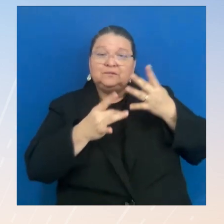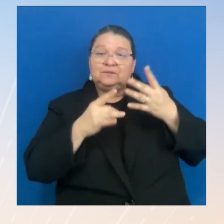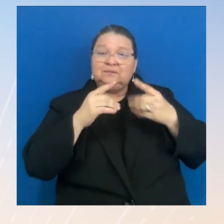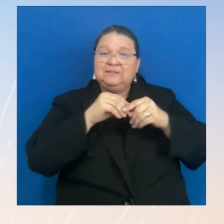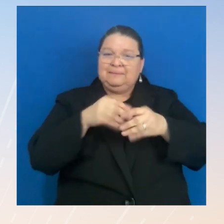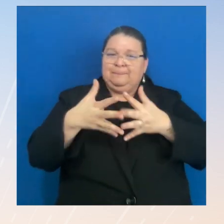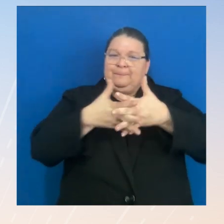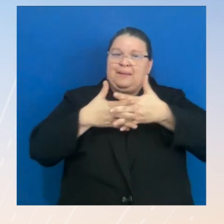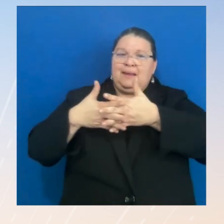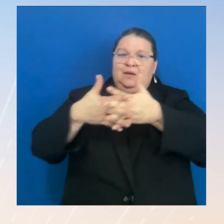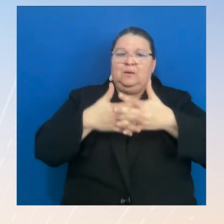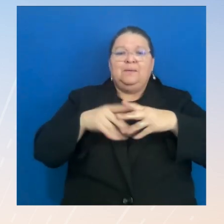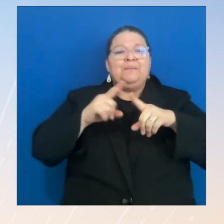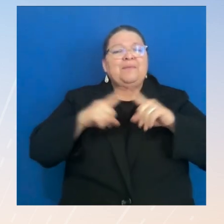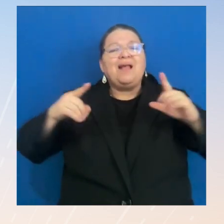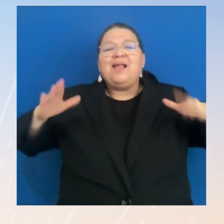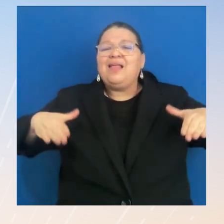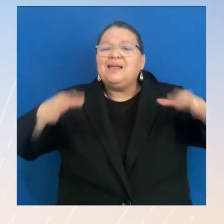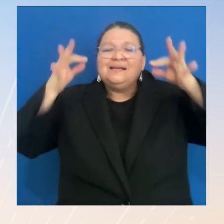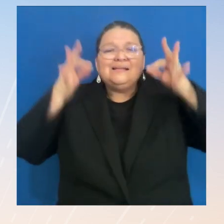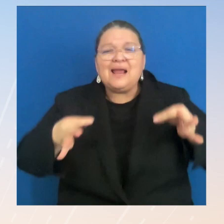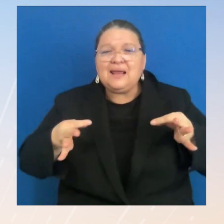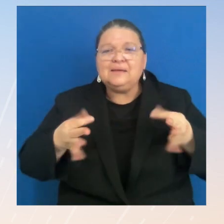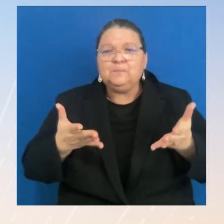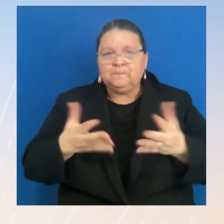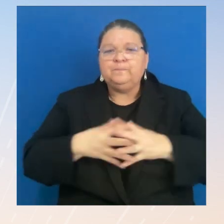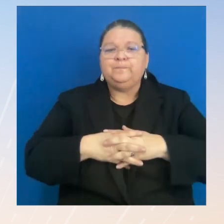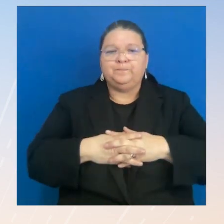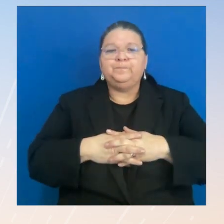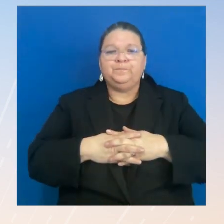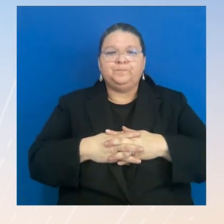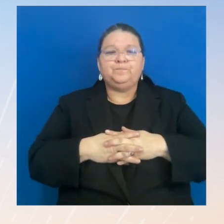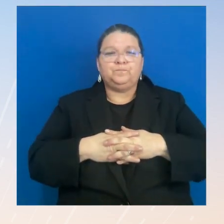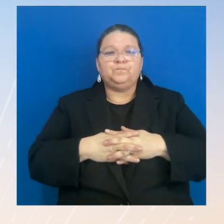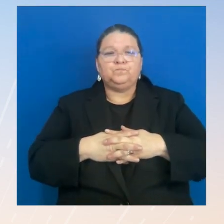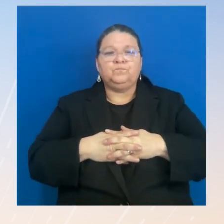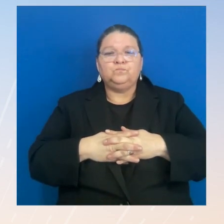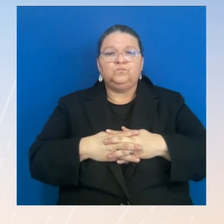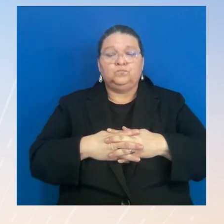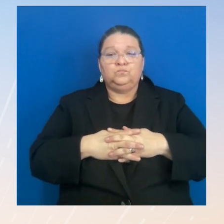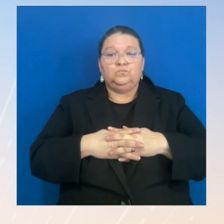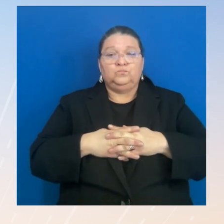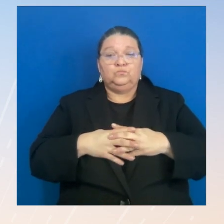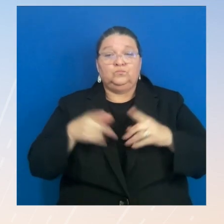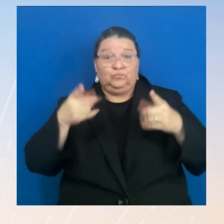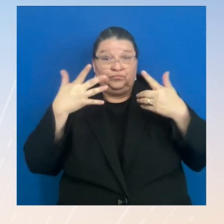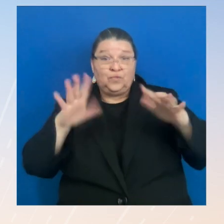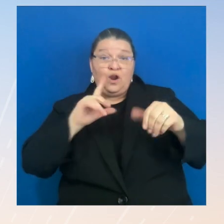Go ahead, Kaitlan. >> The Press: Thanks, Jen. You confirm President Biden is going to Brussels next week. He's going to attend the NATO summit and the European Council meeting.